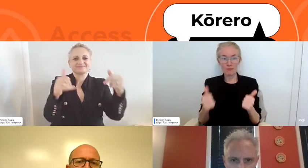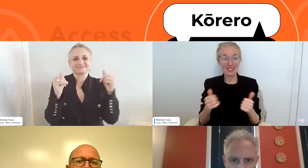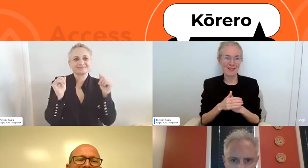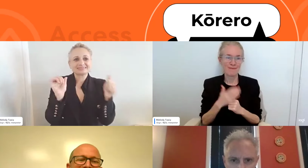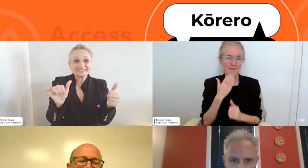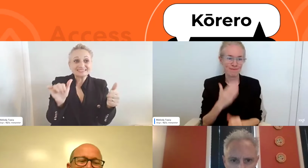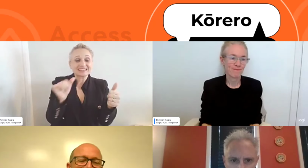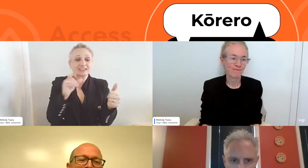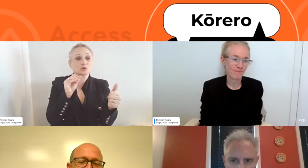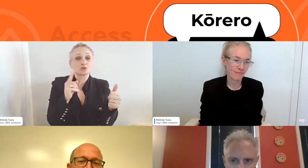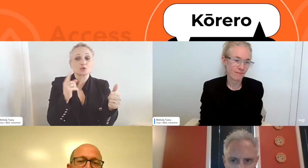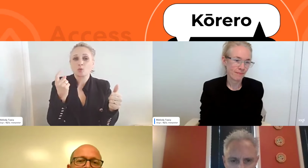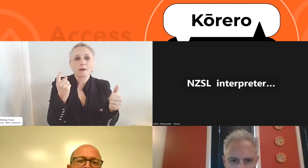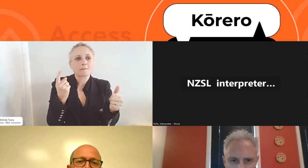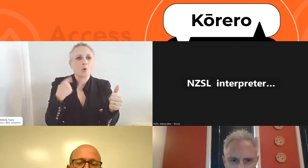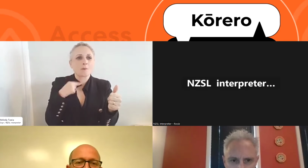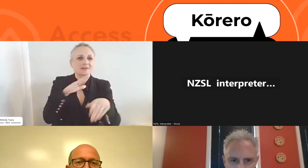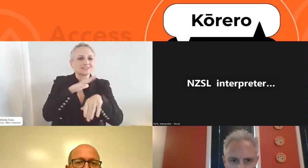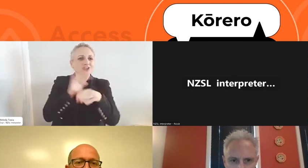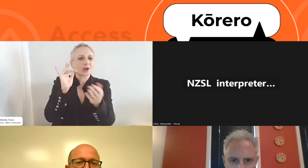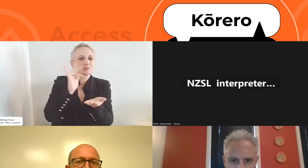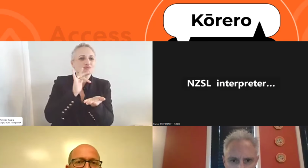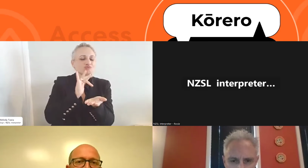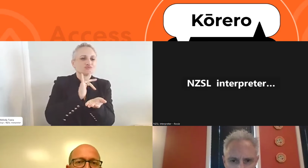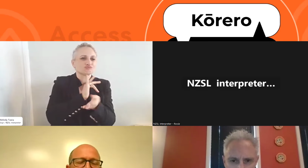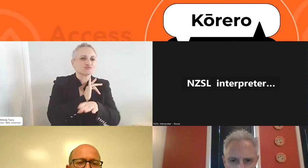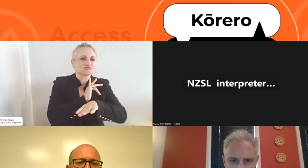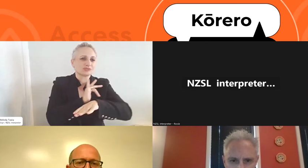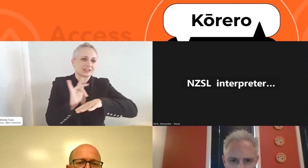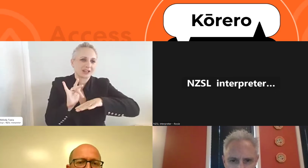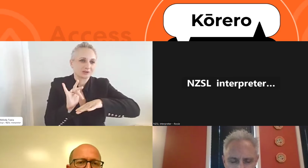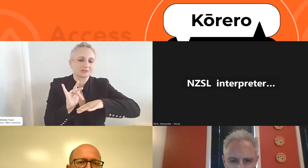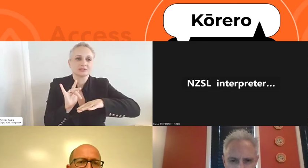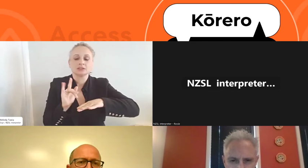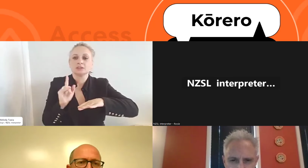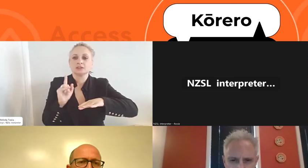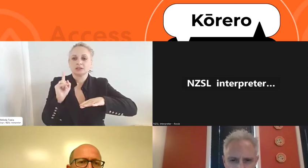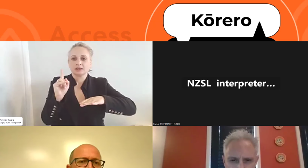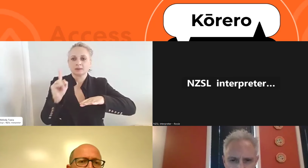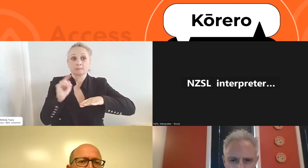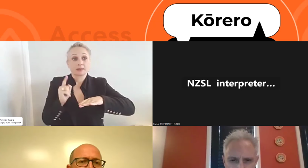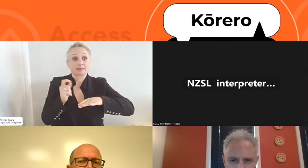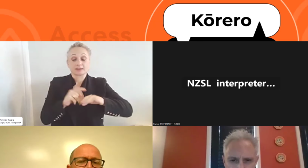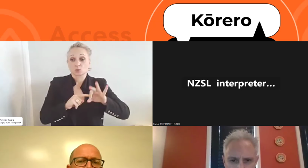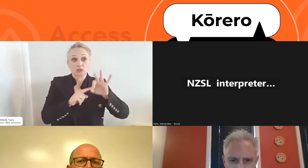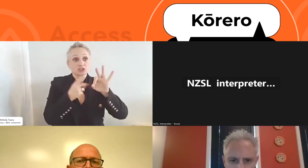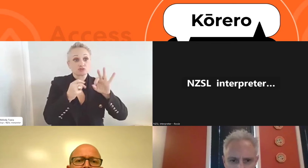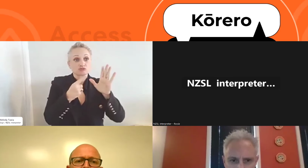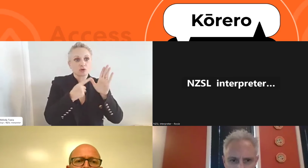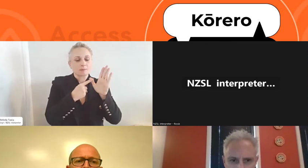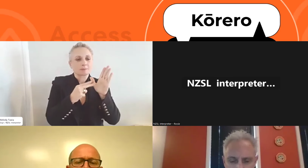so yeah, but so there's a question here from Andrew Hall, "For larger